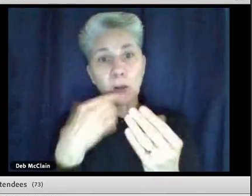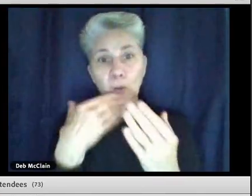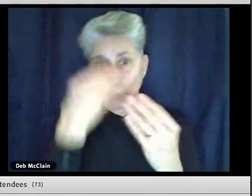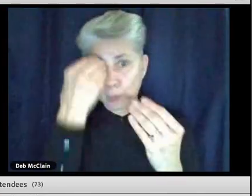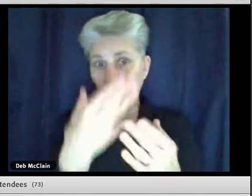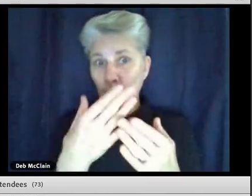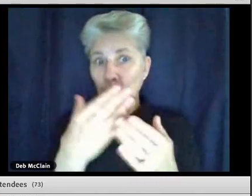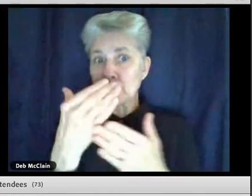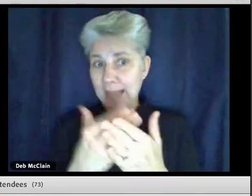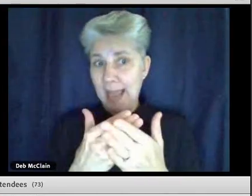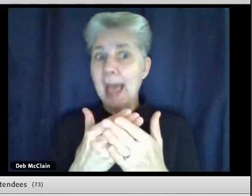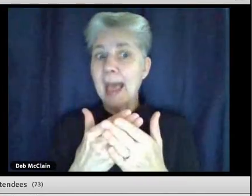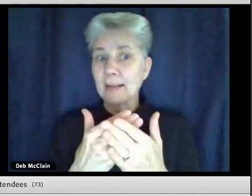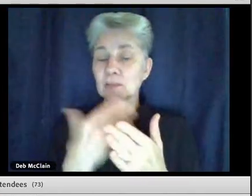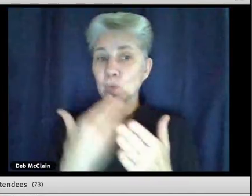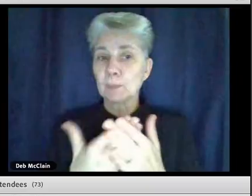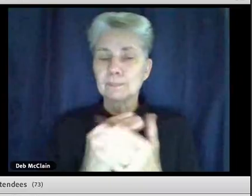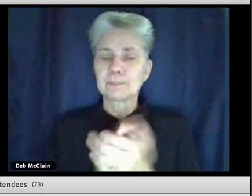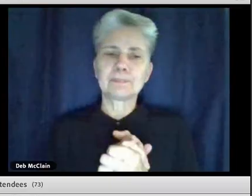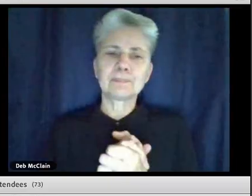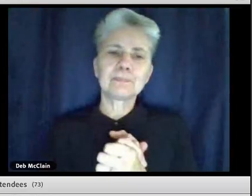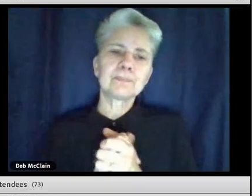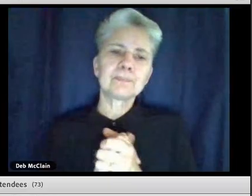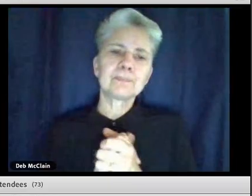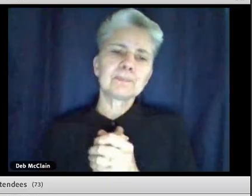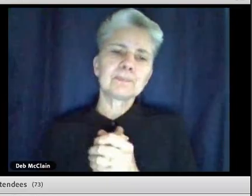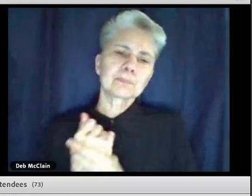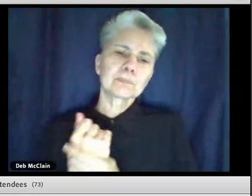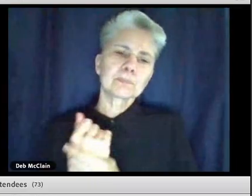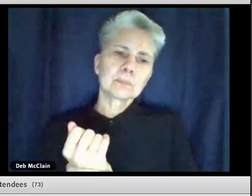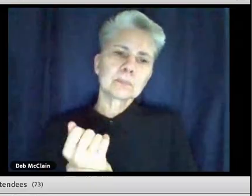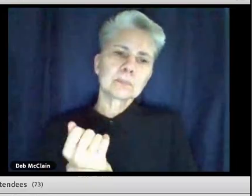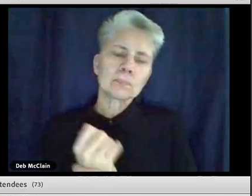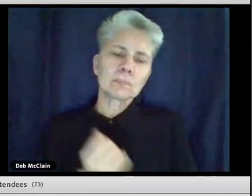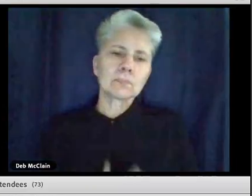so this is, you know, some things to think about, some good news to think about.